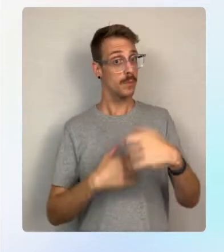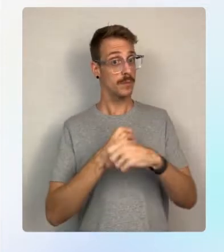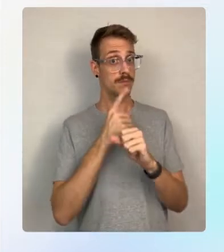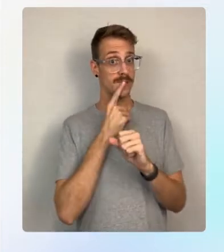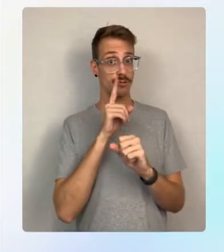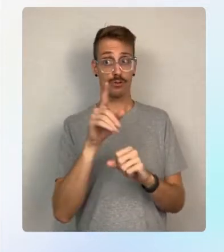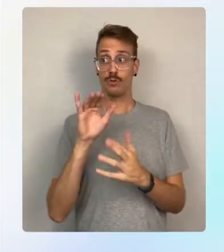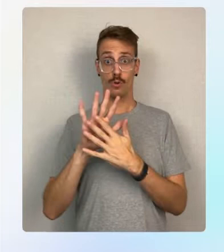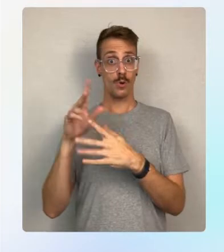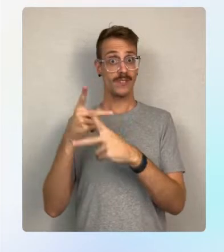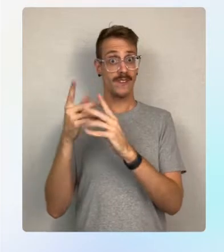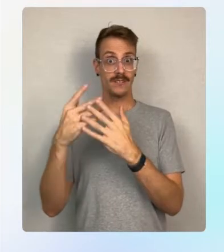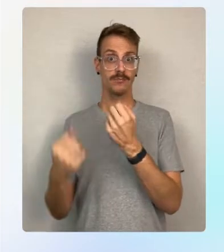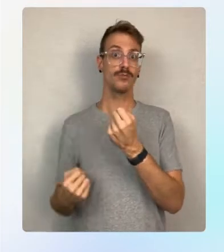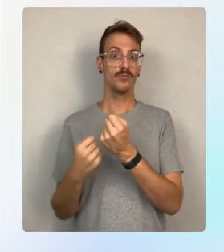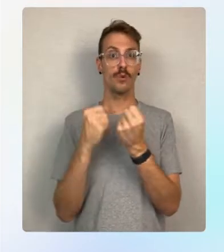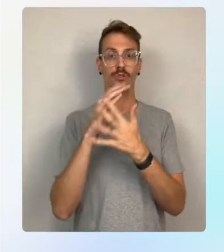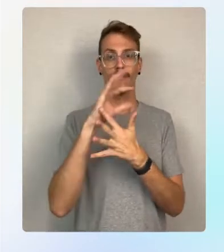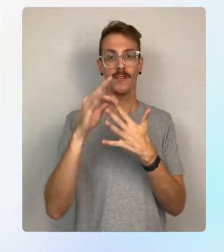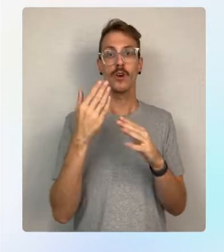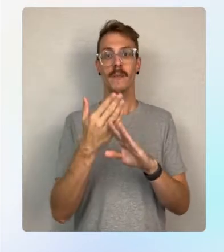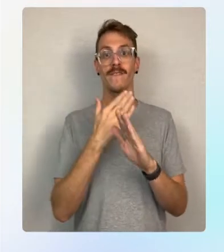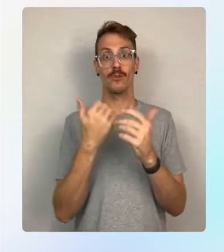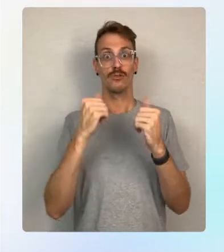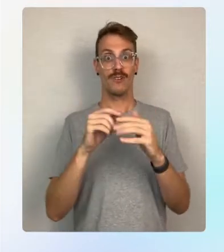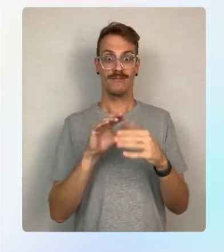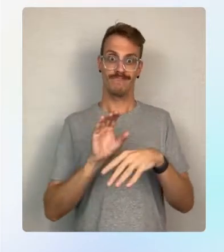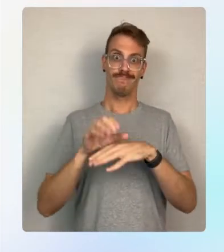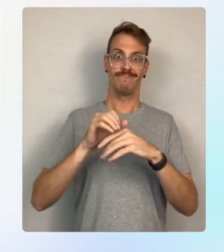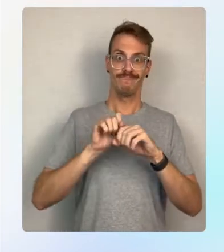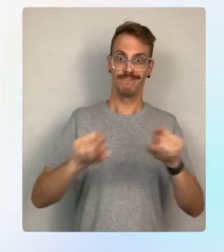You'll want to make sure that the device supports the feature before trying to enable it.